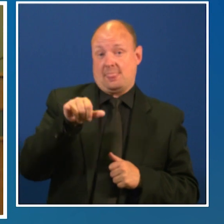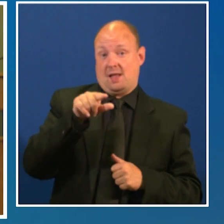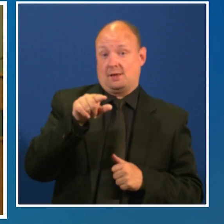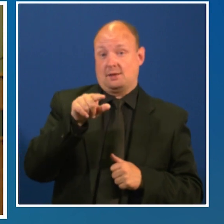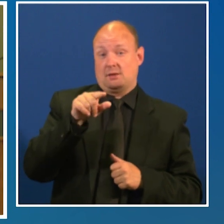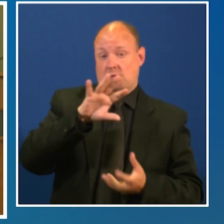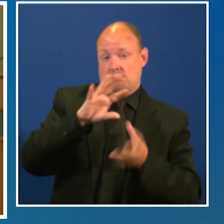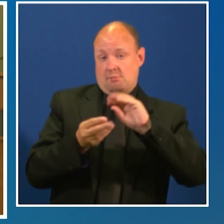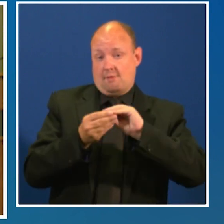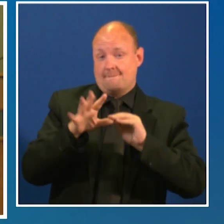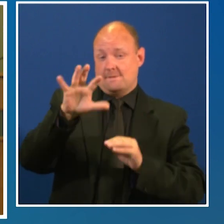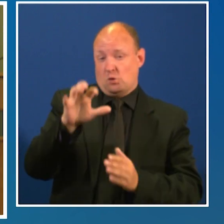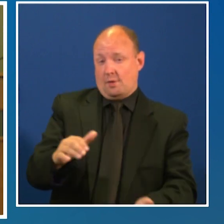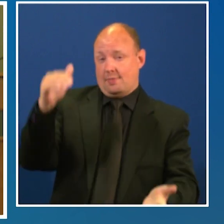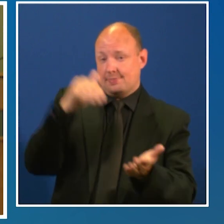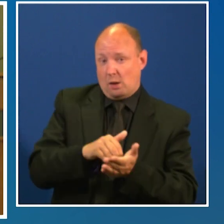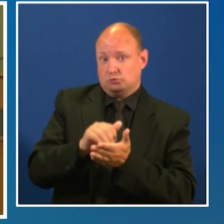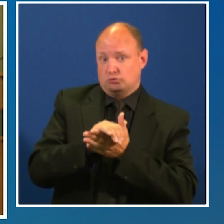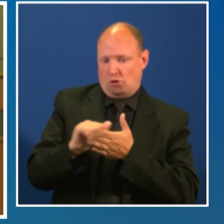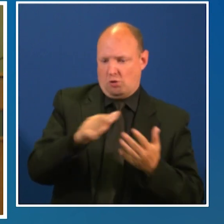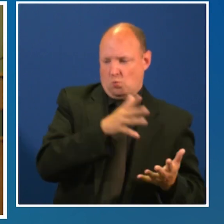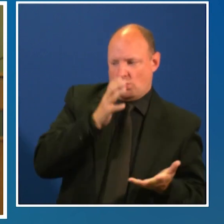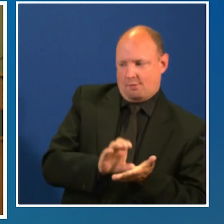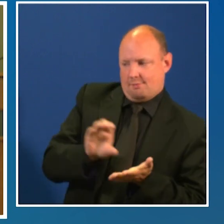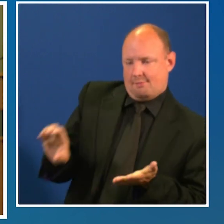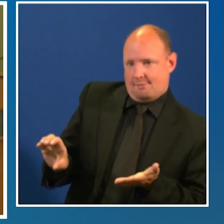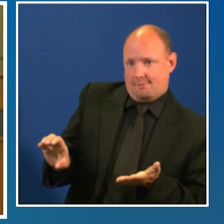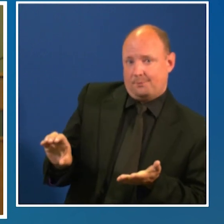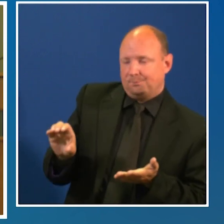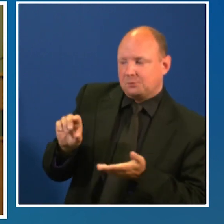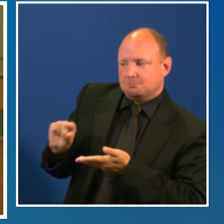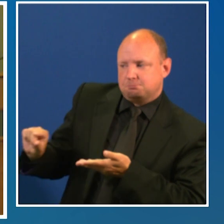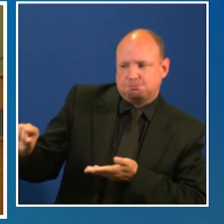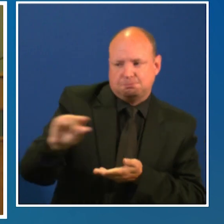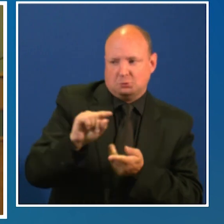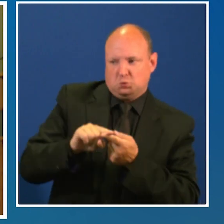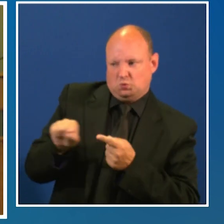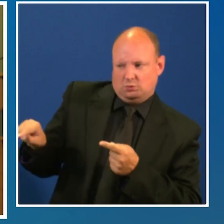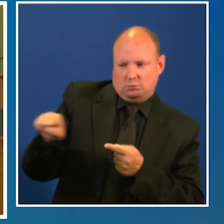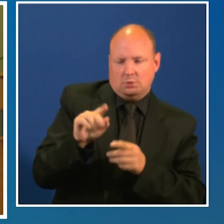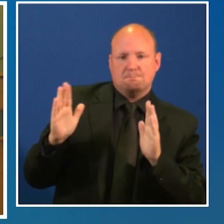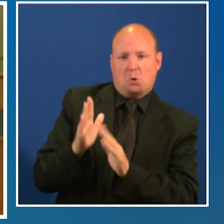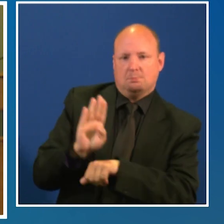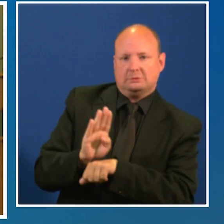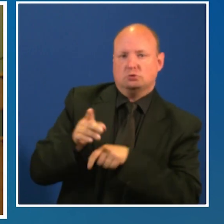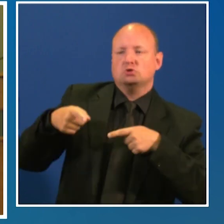in direct relief to businesses most impacted by previous pandemic related capacity restrictions such as our